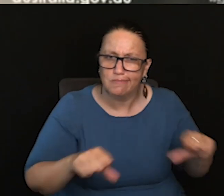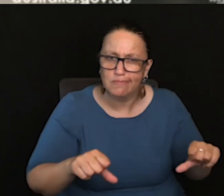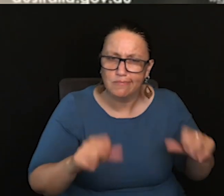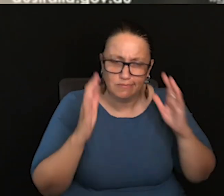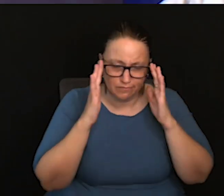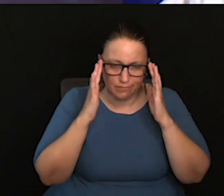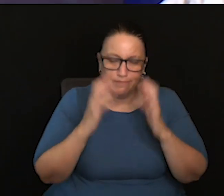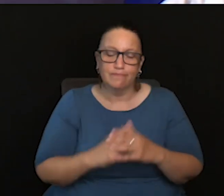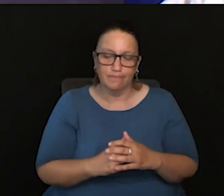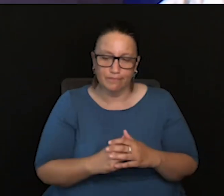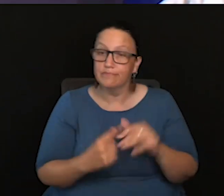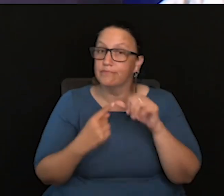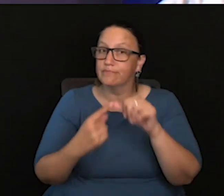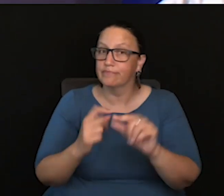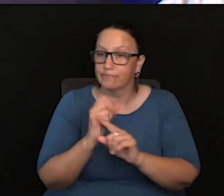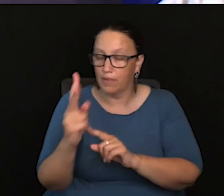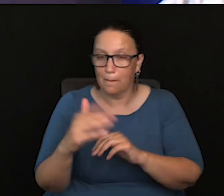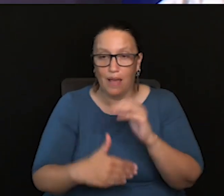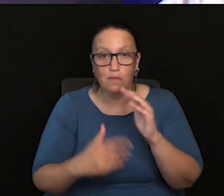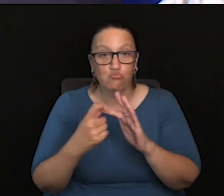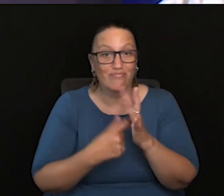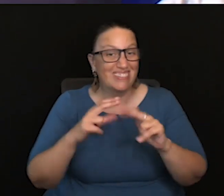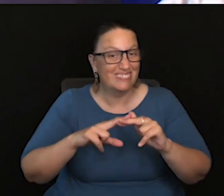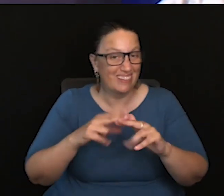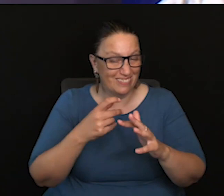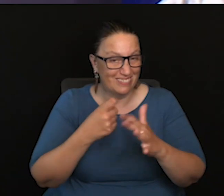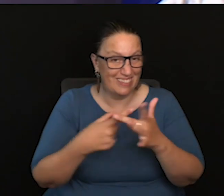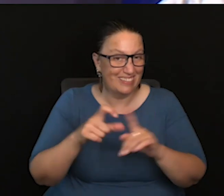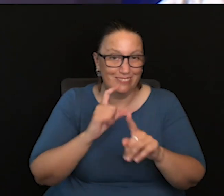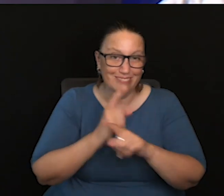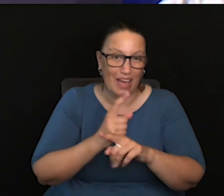So, ATAGI late last week amended its advice,